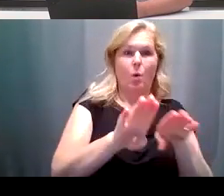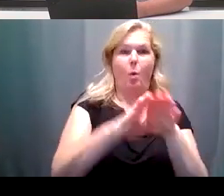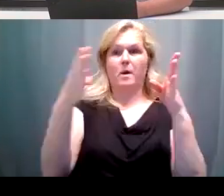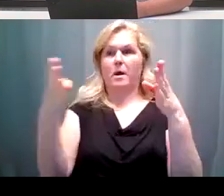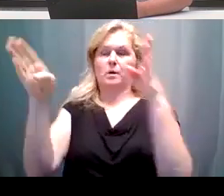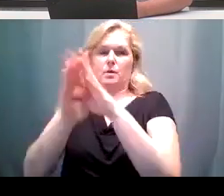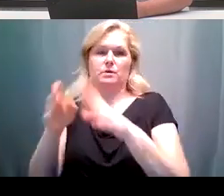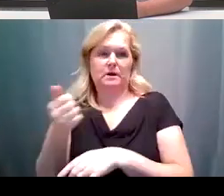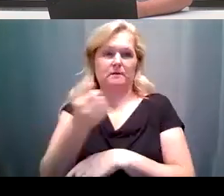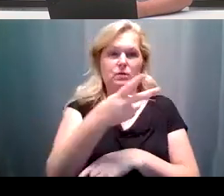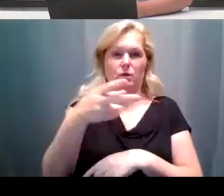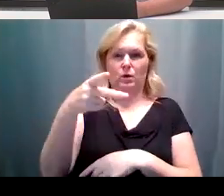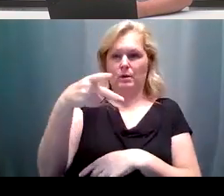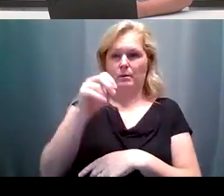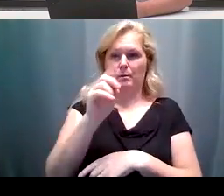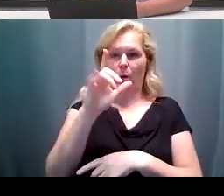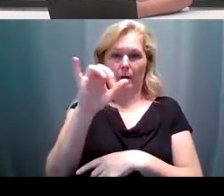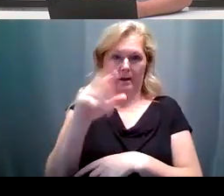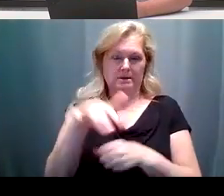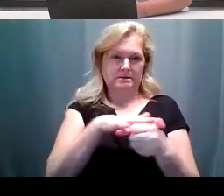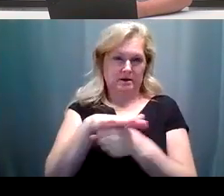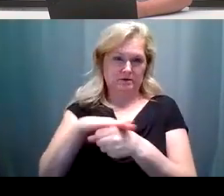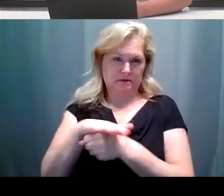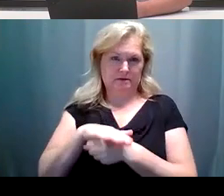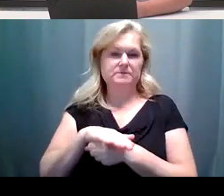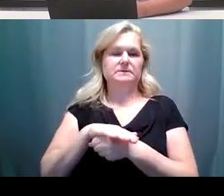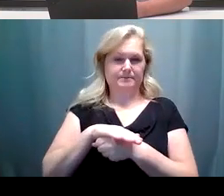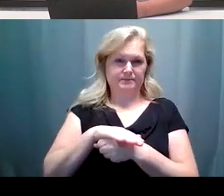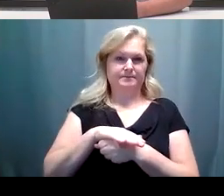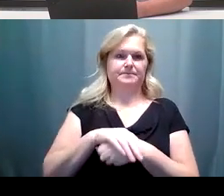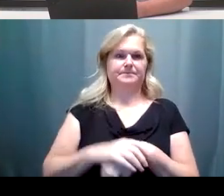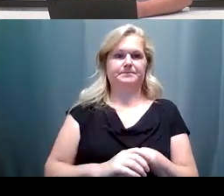According to the instructions for safe set-up and service